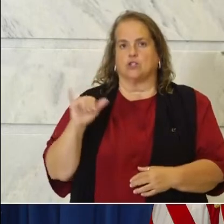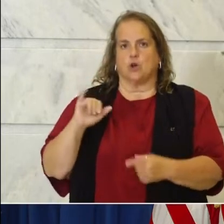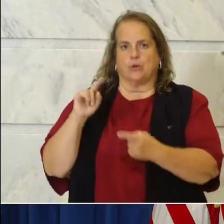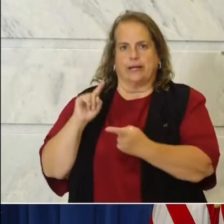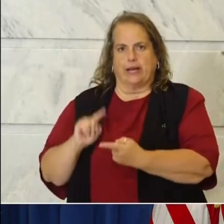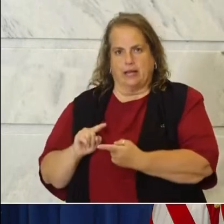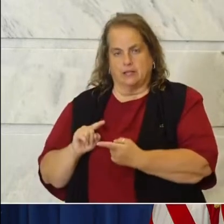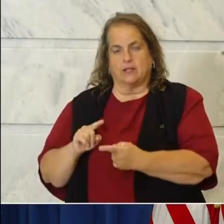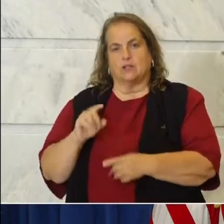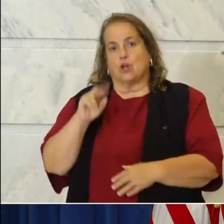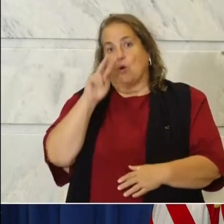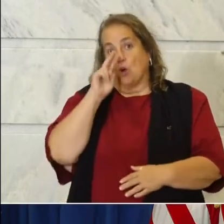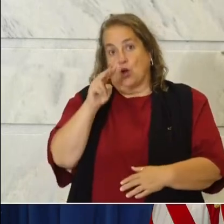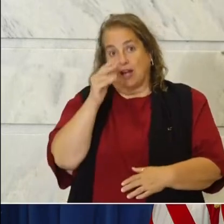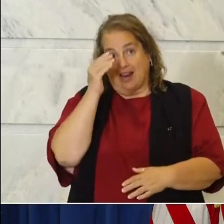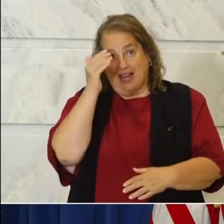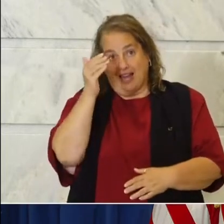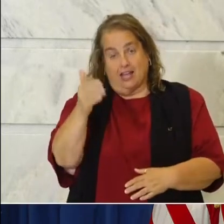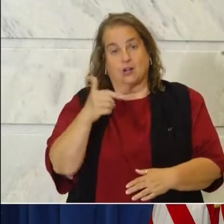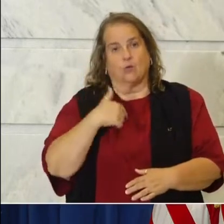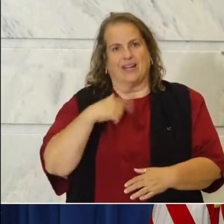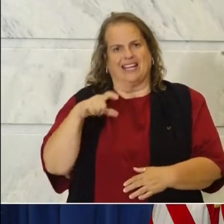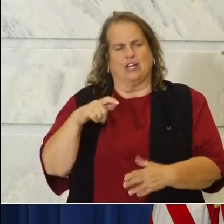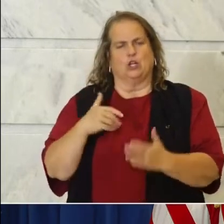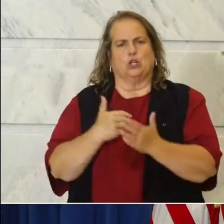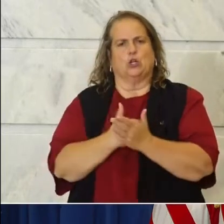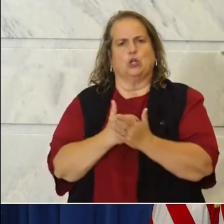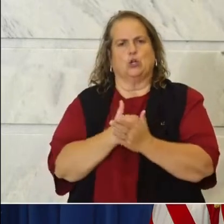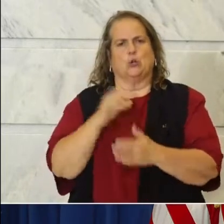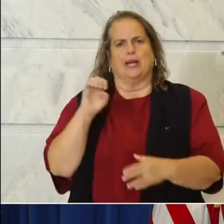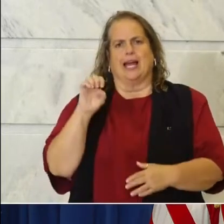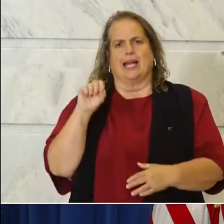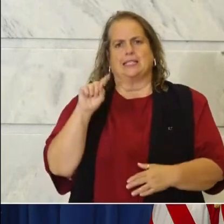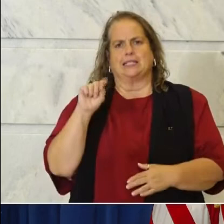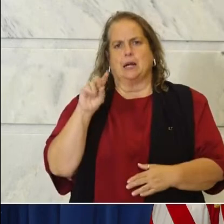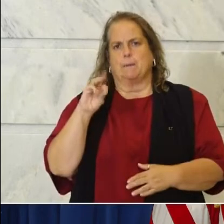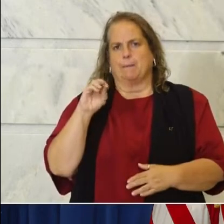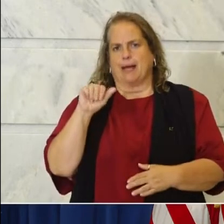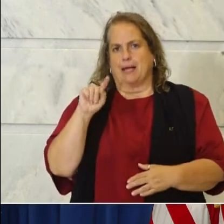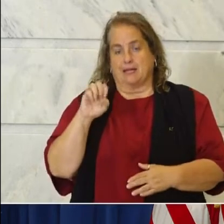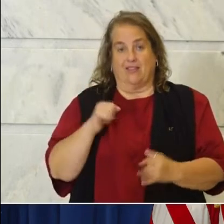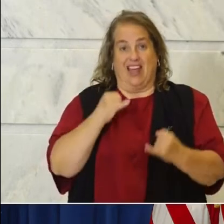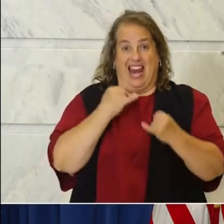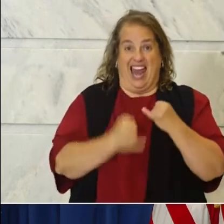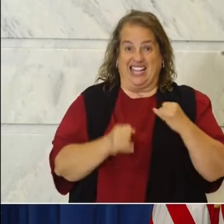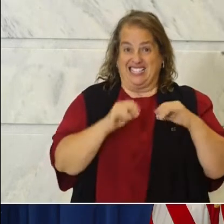we will need a new estimate in the last estimate is that we have is almost a